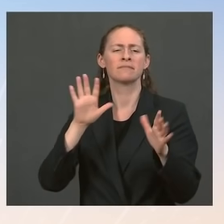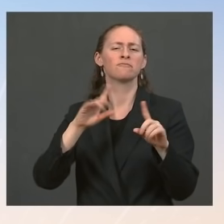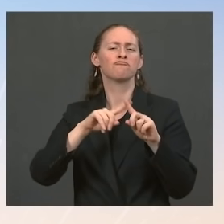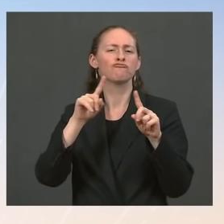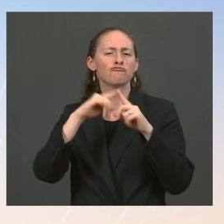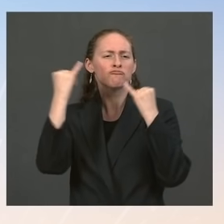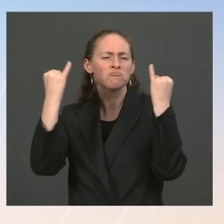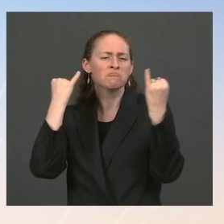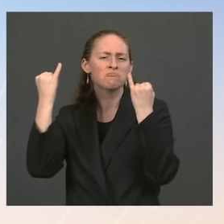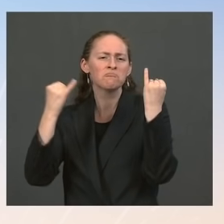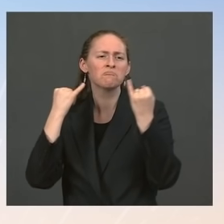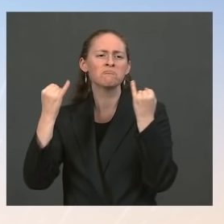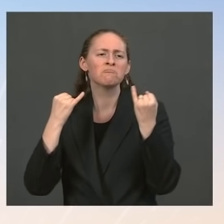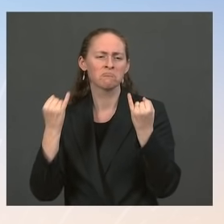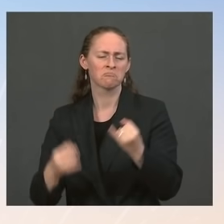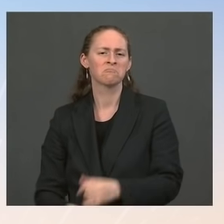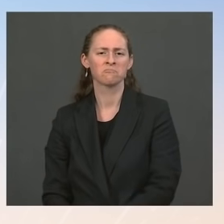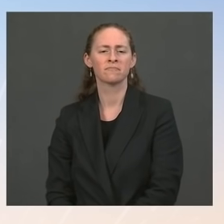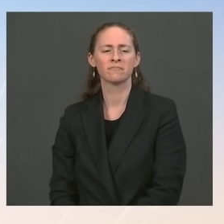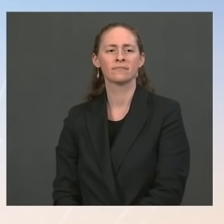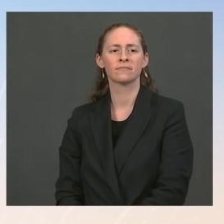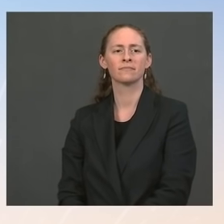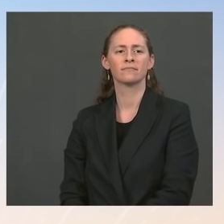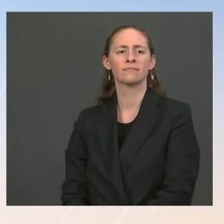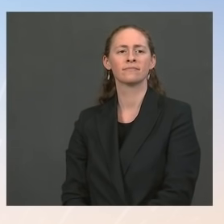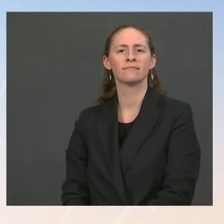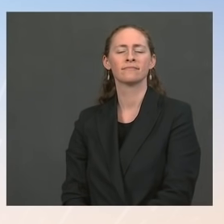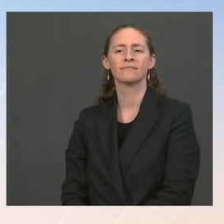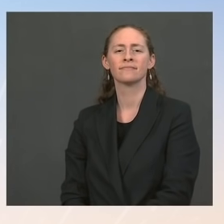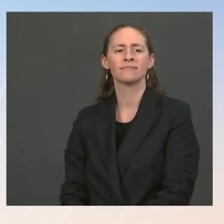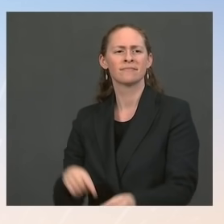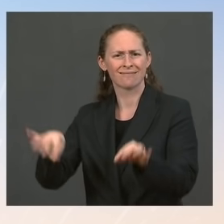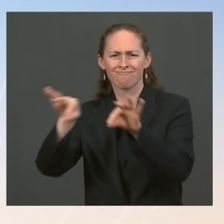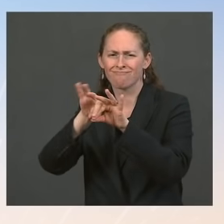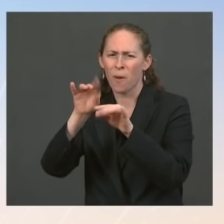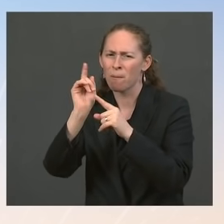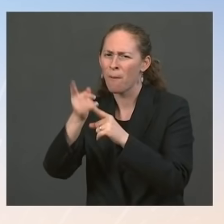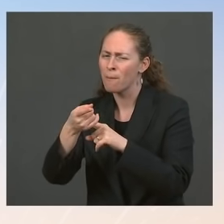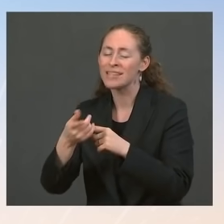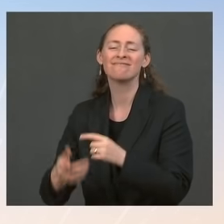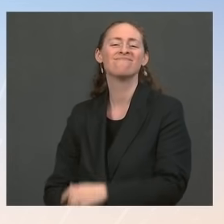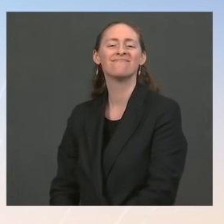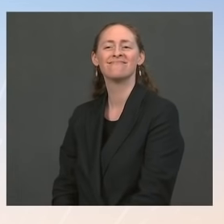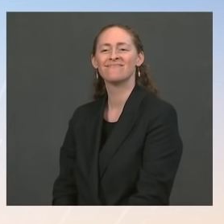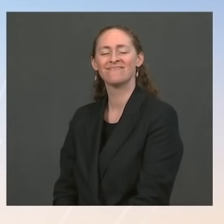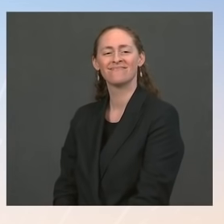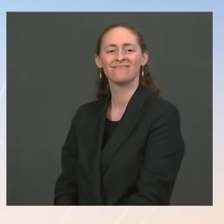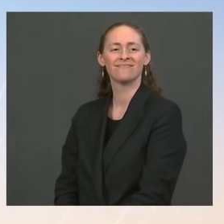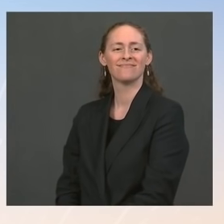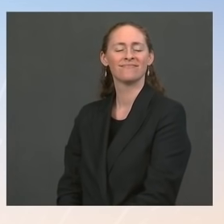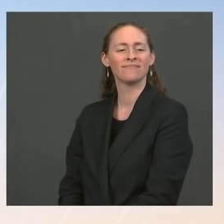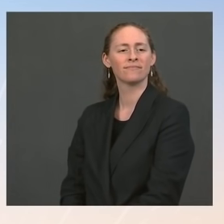And obviously, we're at a pivotal moment, as we've said. Go ahead, Jackie. The Press: Thanks, Jen. On reconciliation, one more: